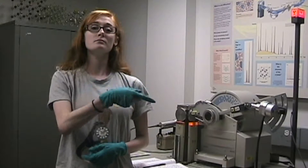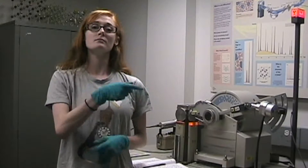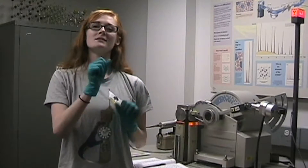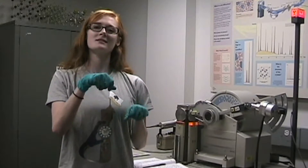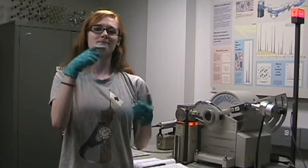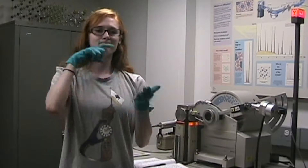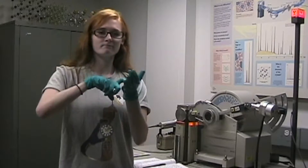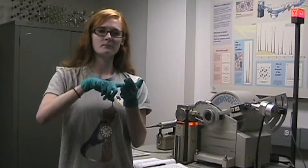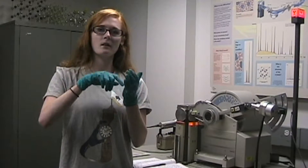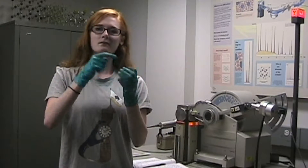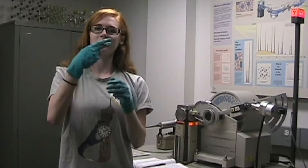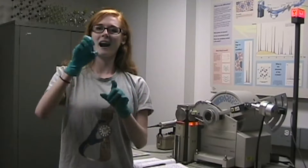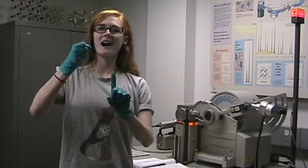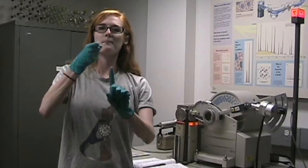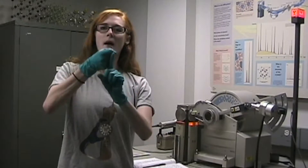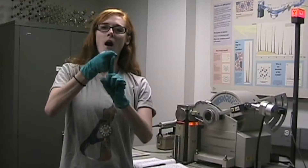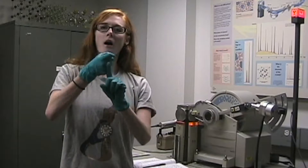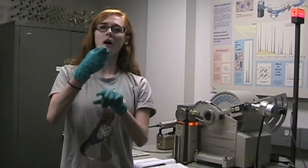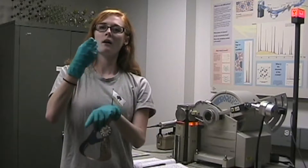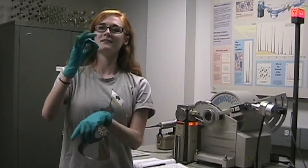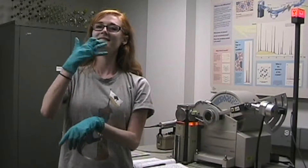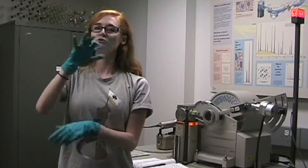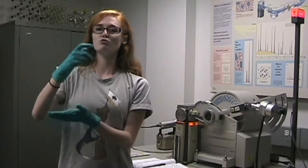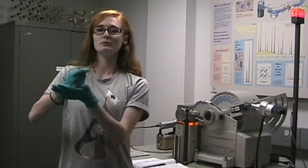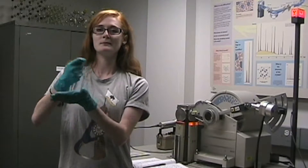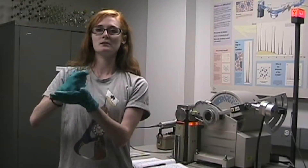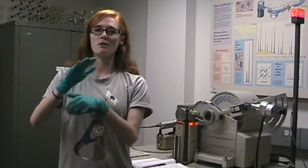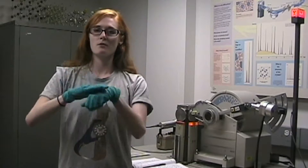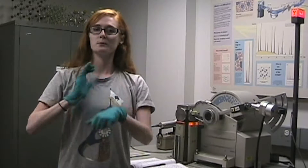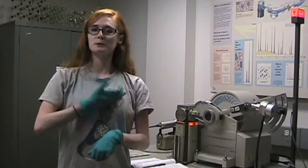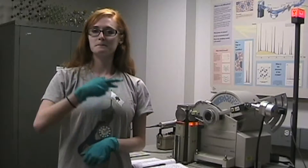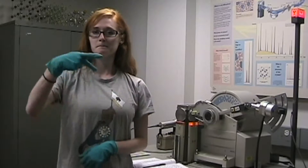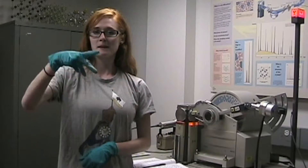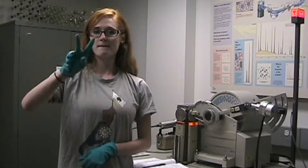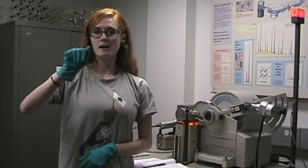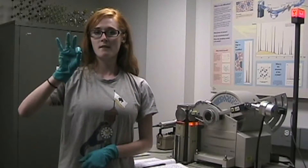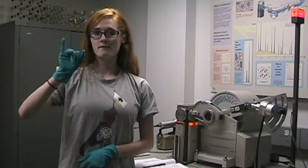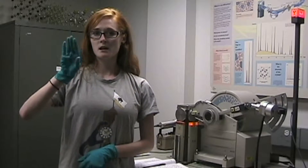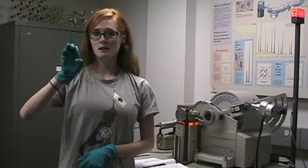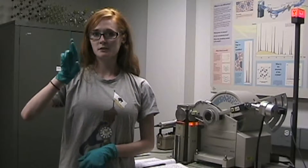With this instrument, we were able to see the impact of our heat treated fibers.